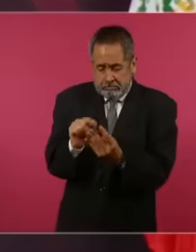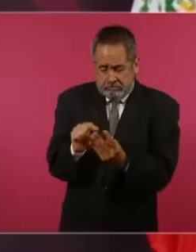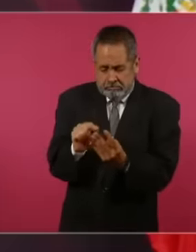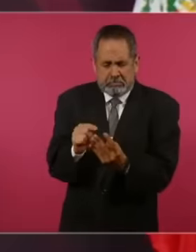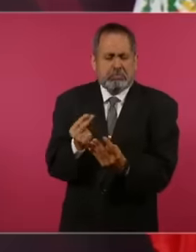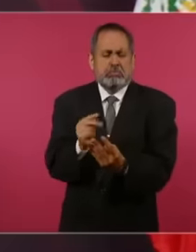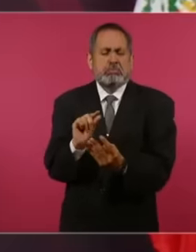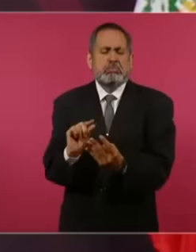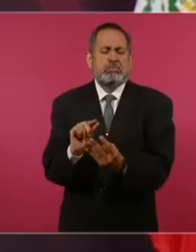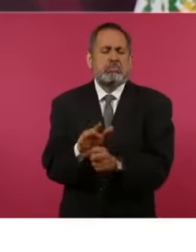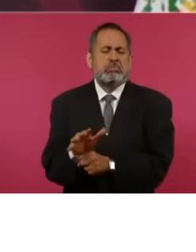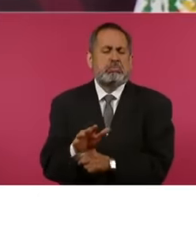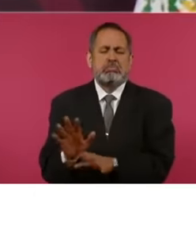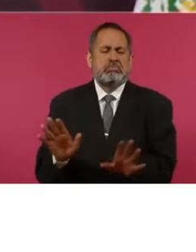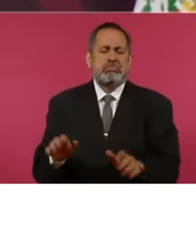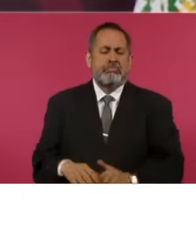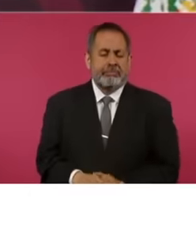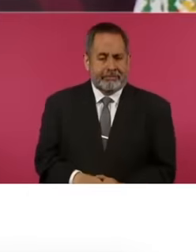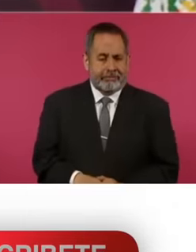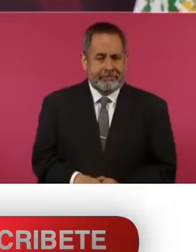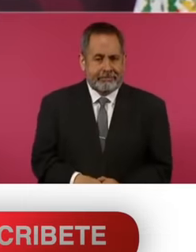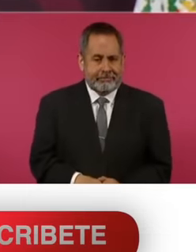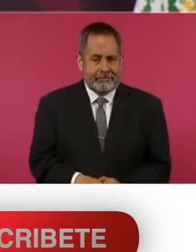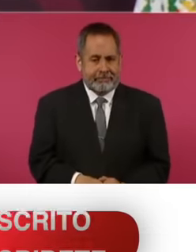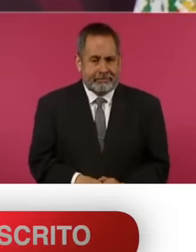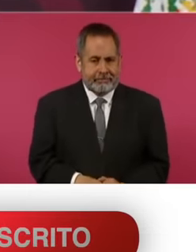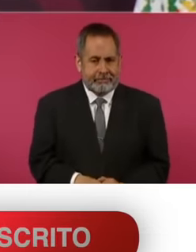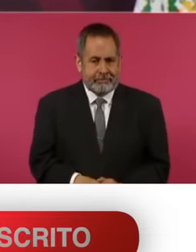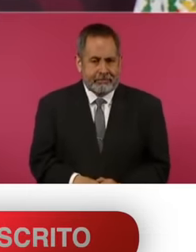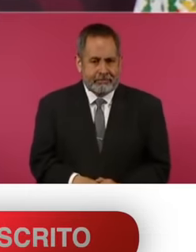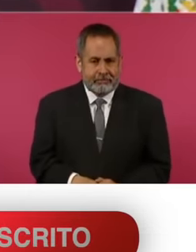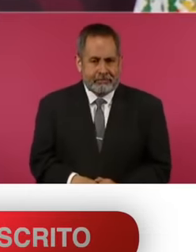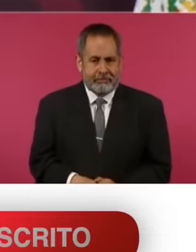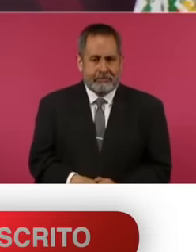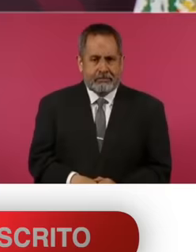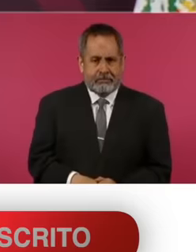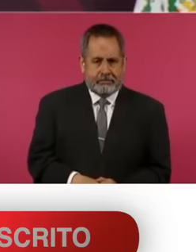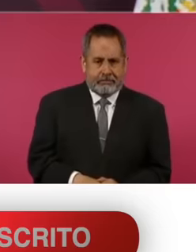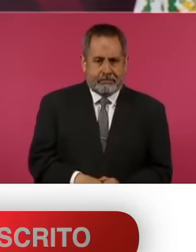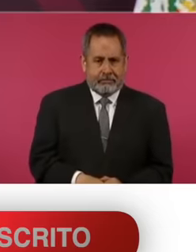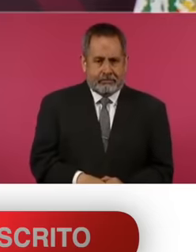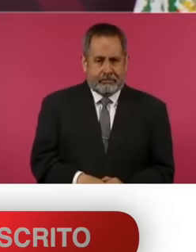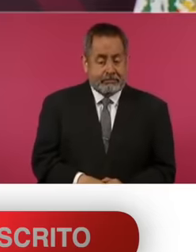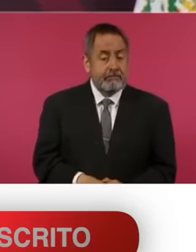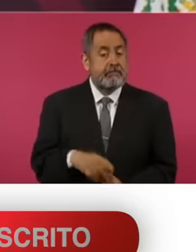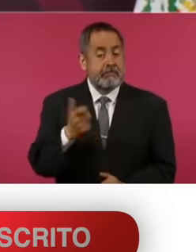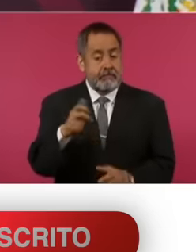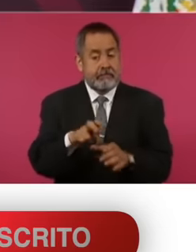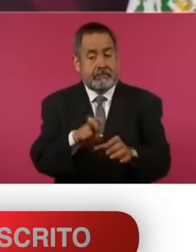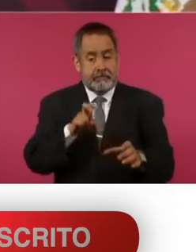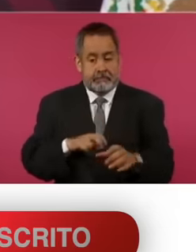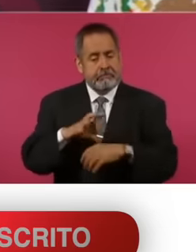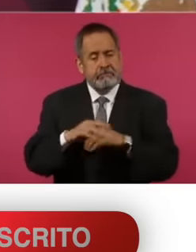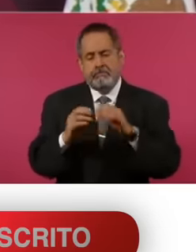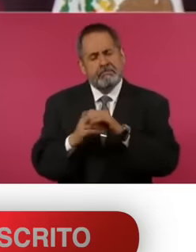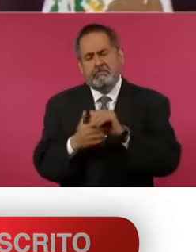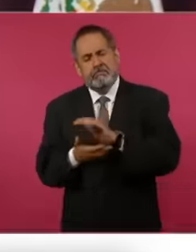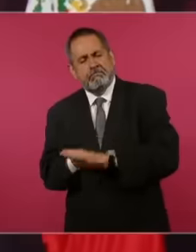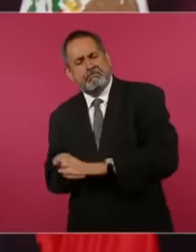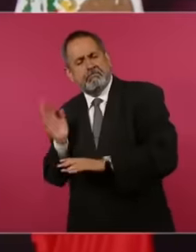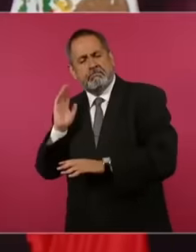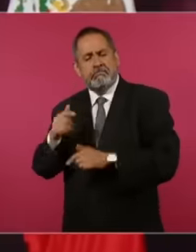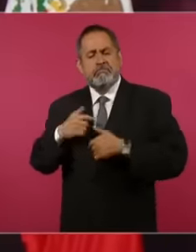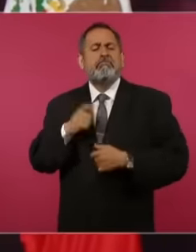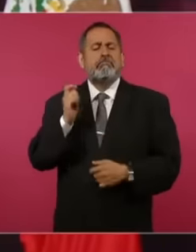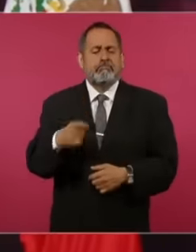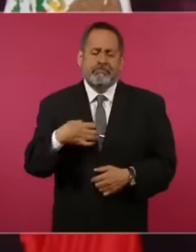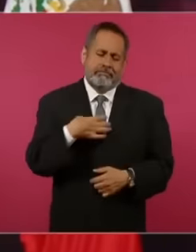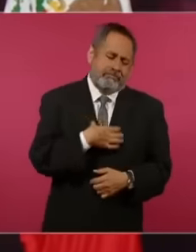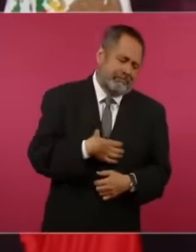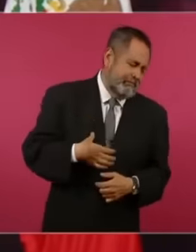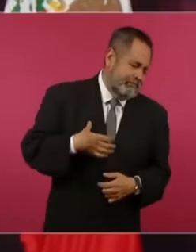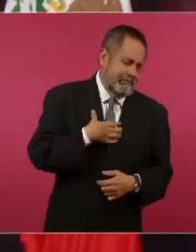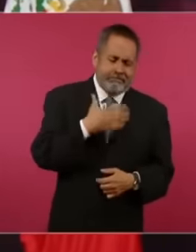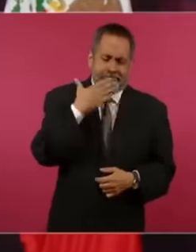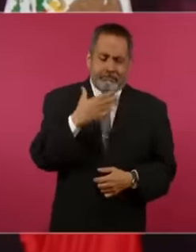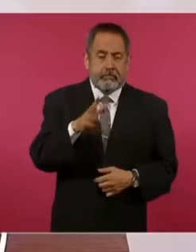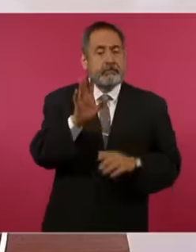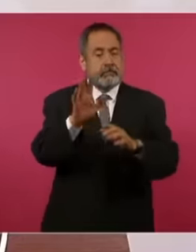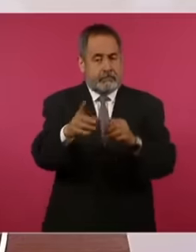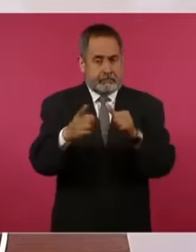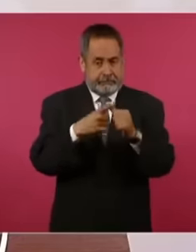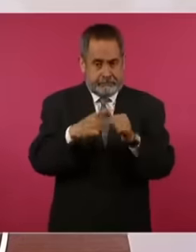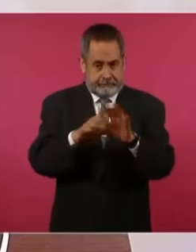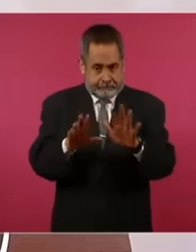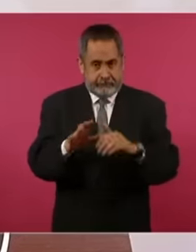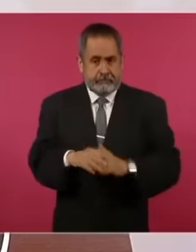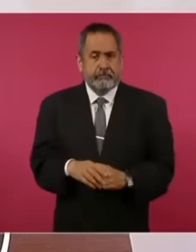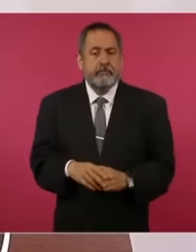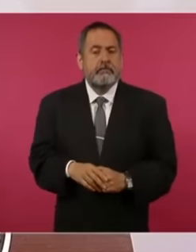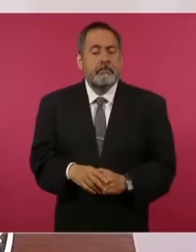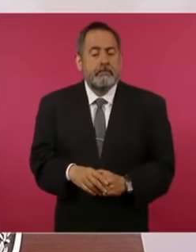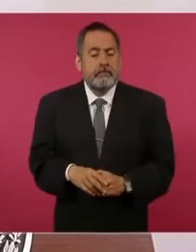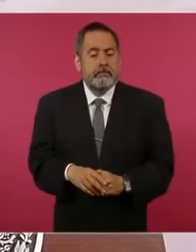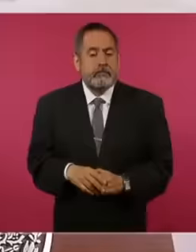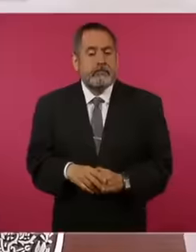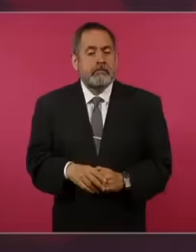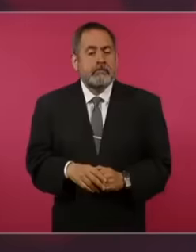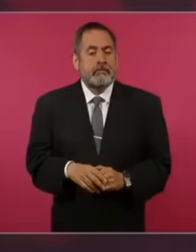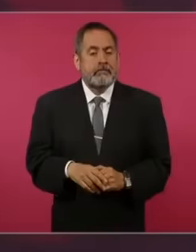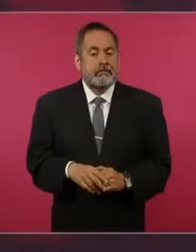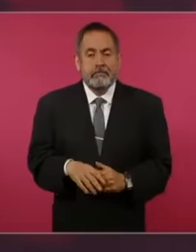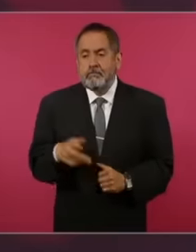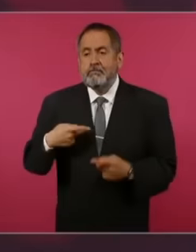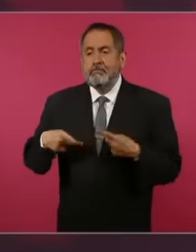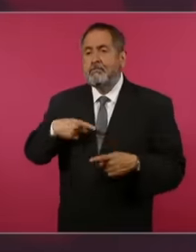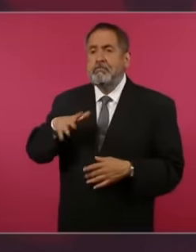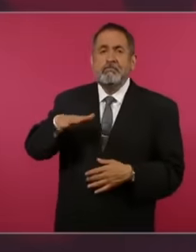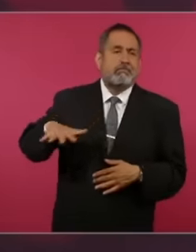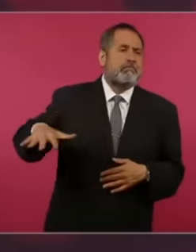little and I am also very happy well first the people are happy